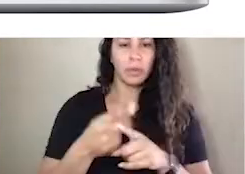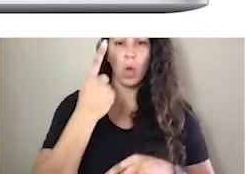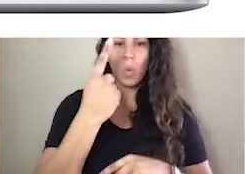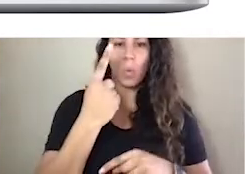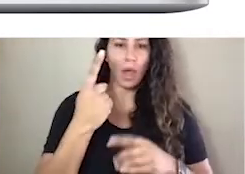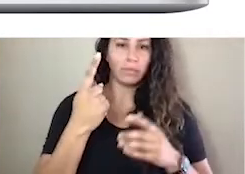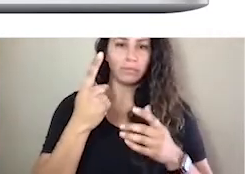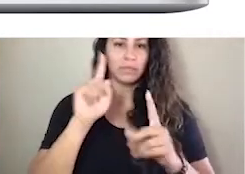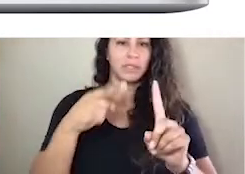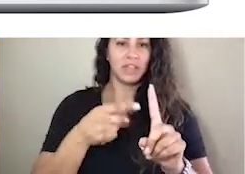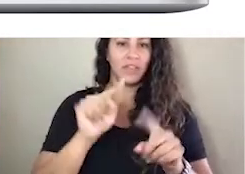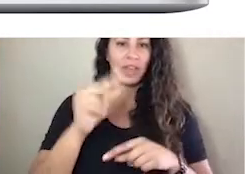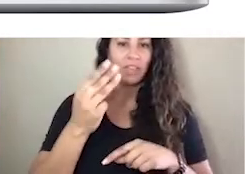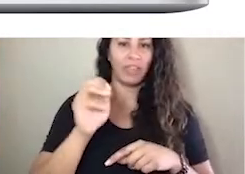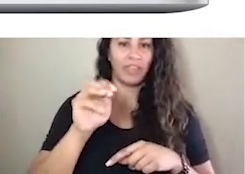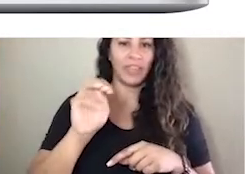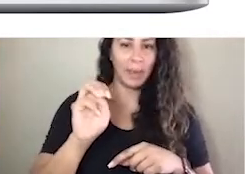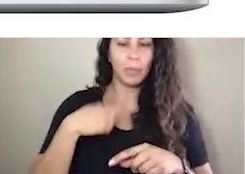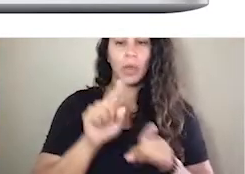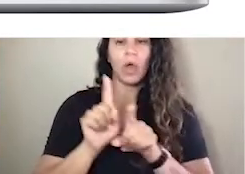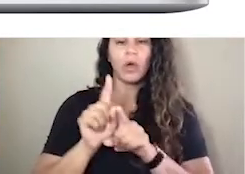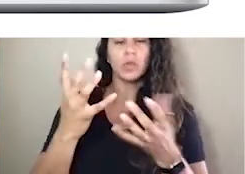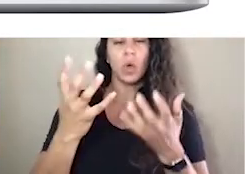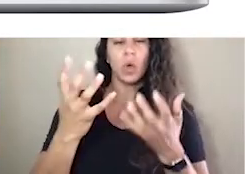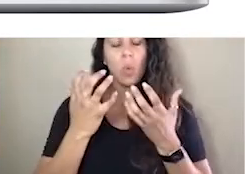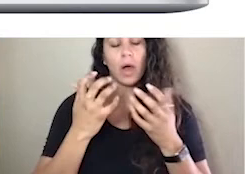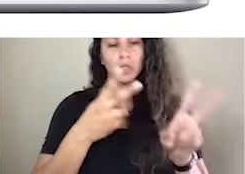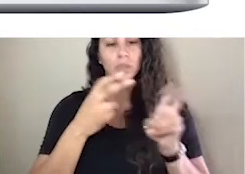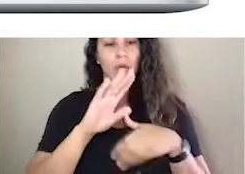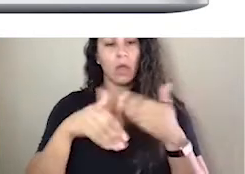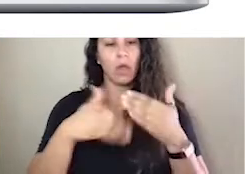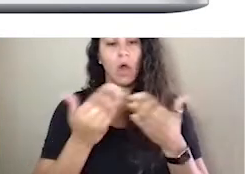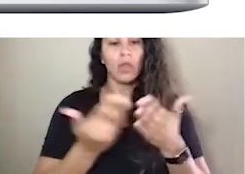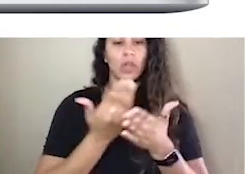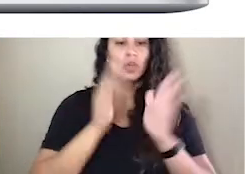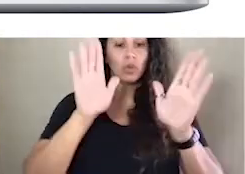AND TAKE ALL THE NEW AND GREAT CMS FEATURES LAUNCHED